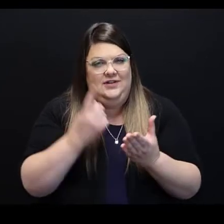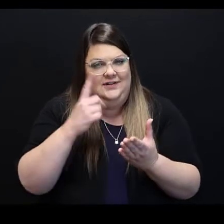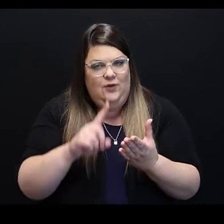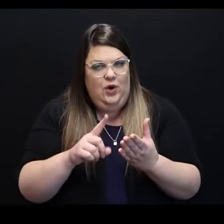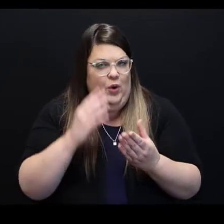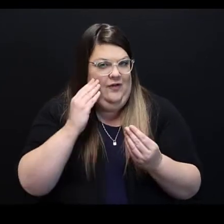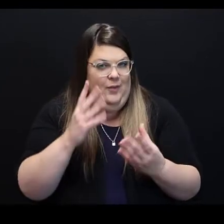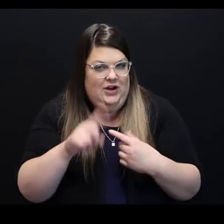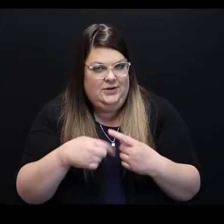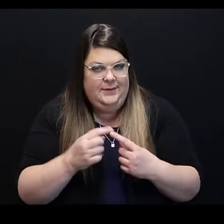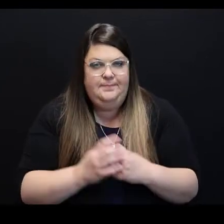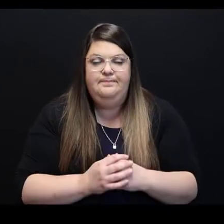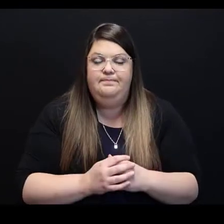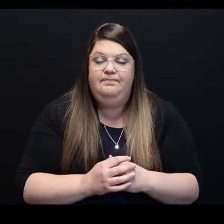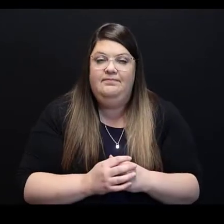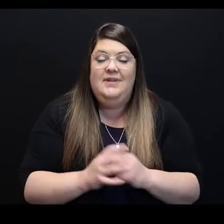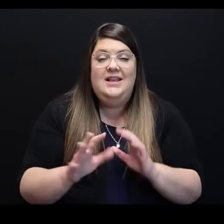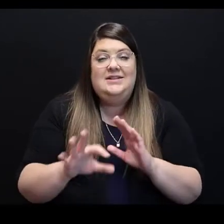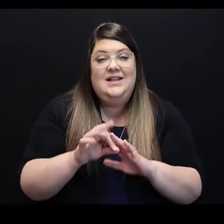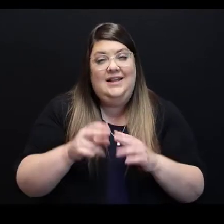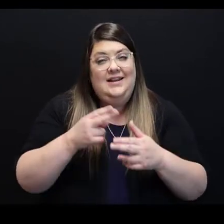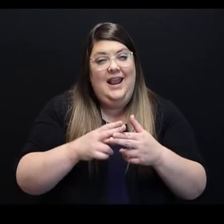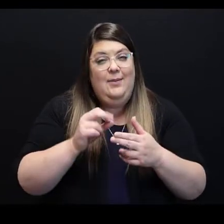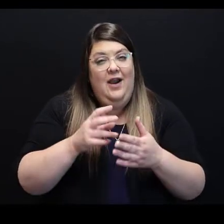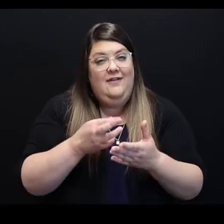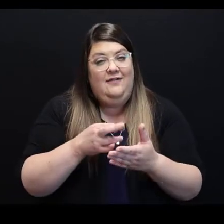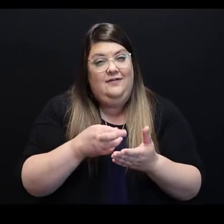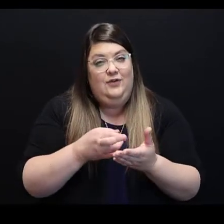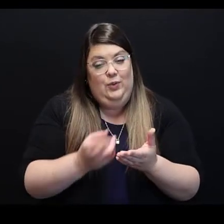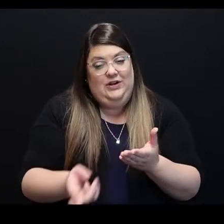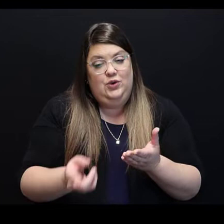Select the name of a resource to be directed to the selected resources website.